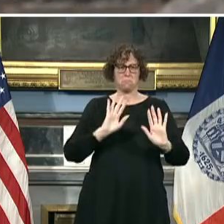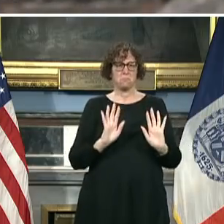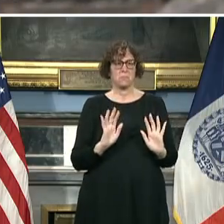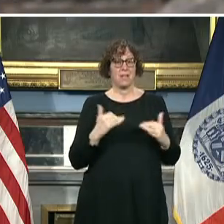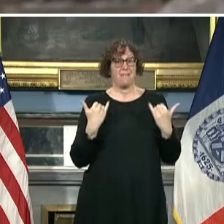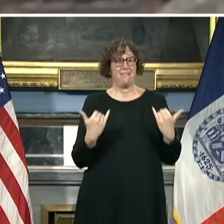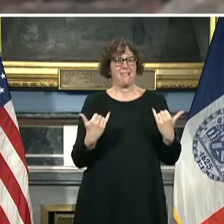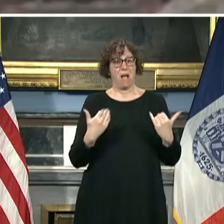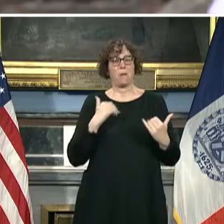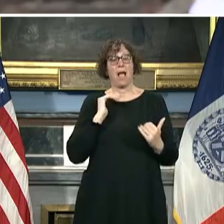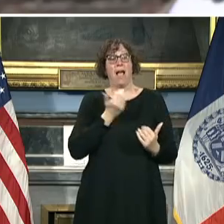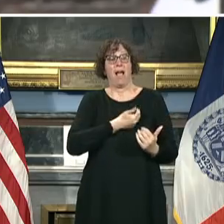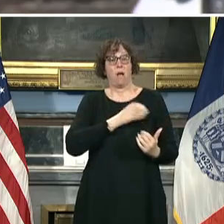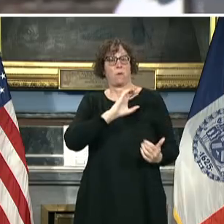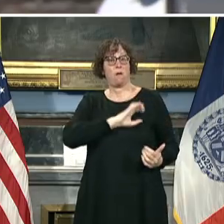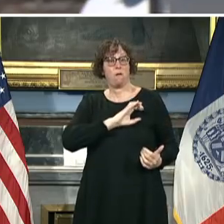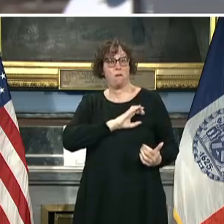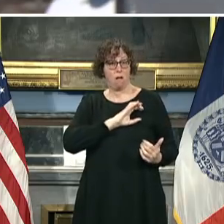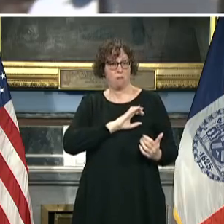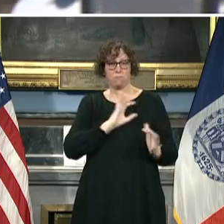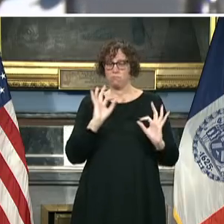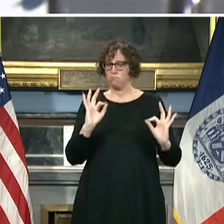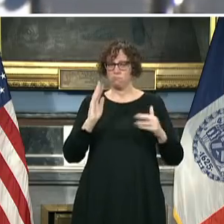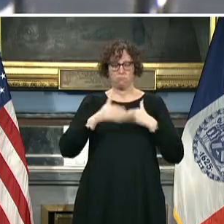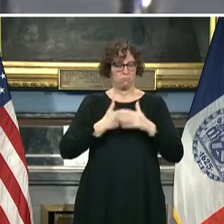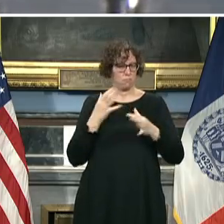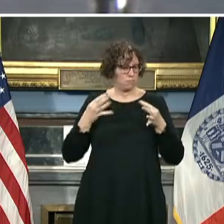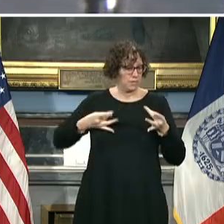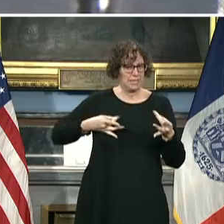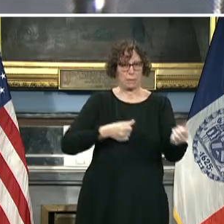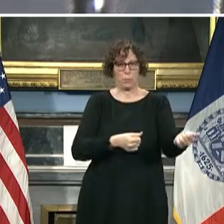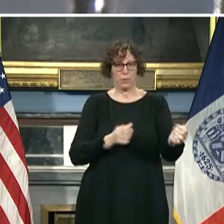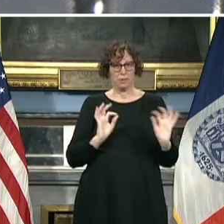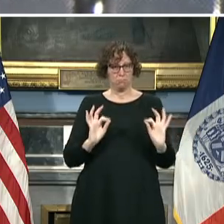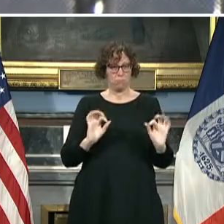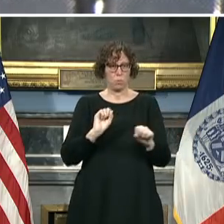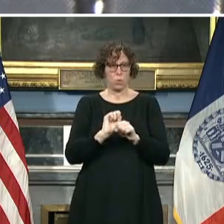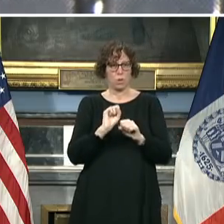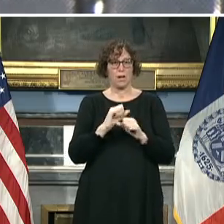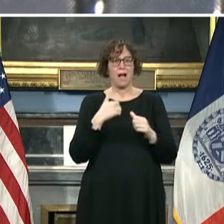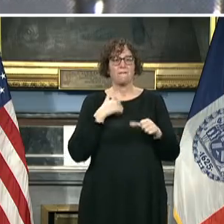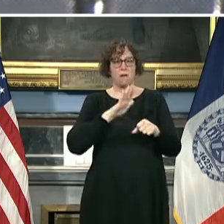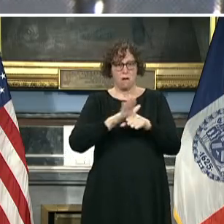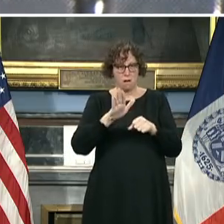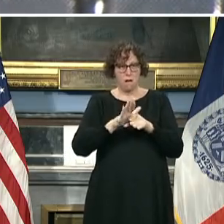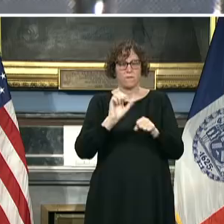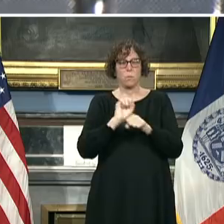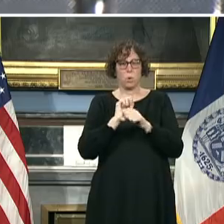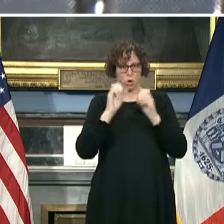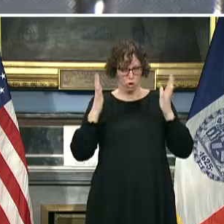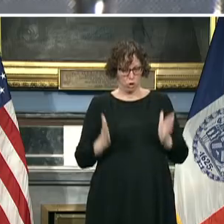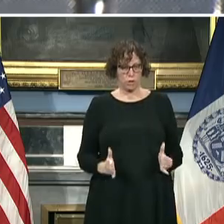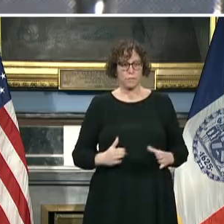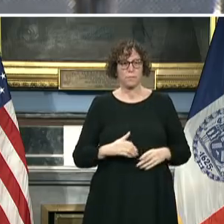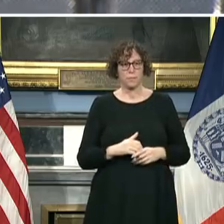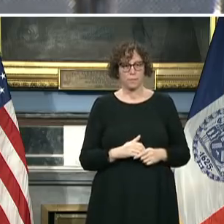BUT OVERALL, I THINK RIGHT NOW WHAT WE'RE SEEING IS OUR LAW ENFORCEMENT IS DOING A GREAT JOB